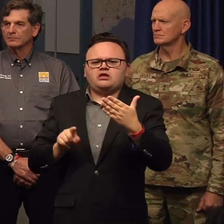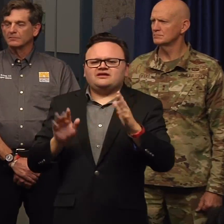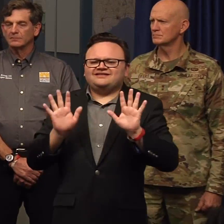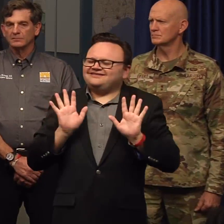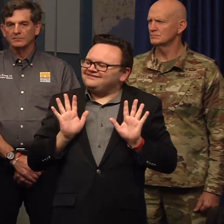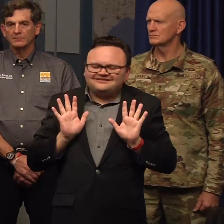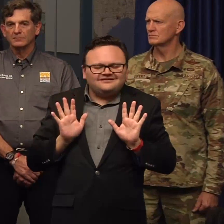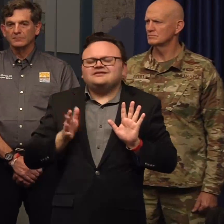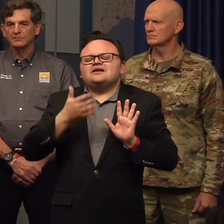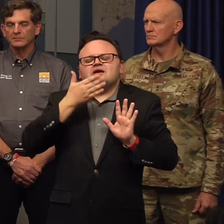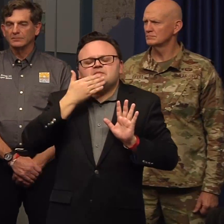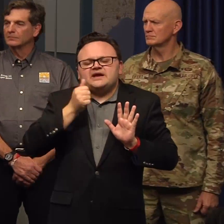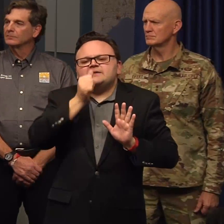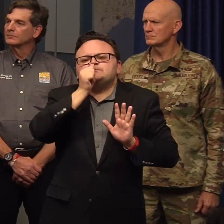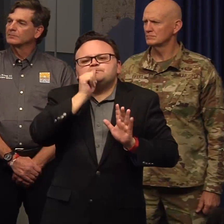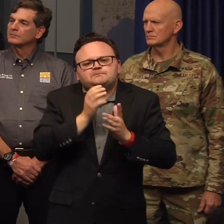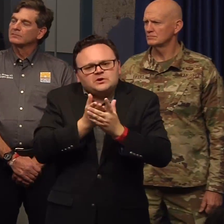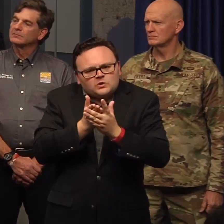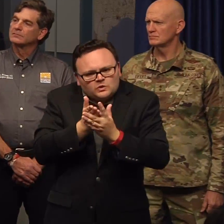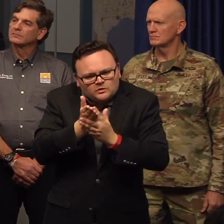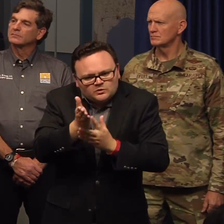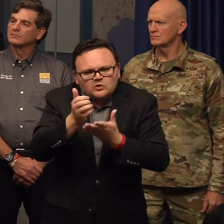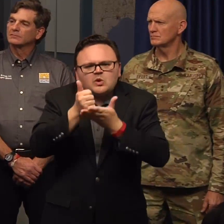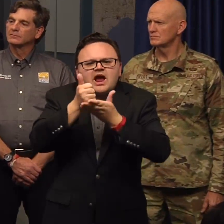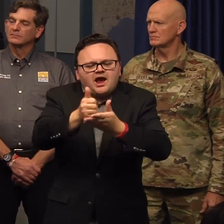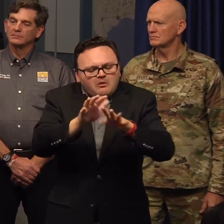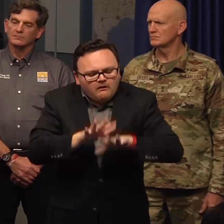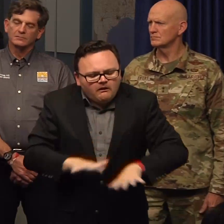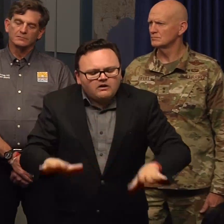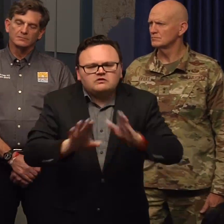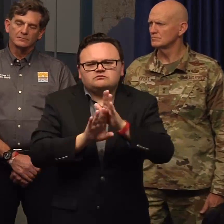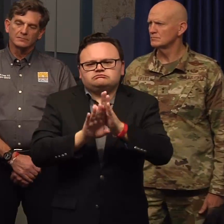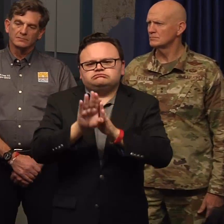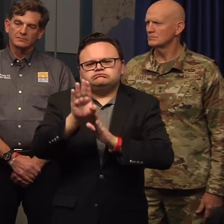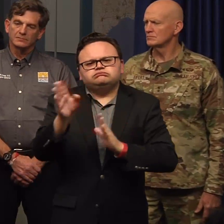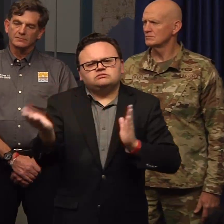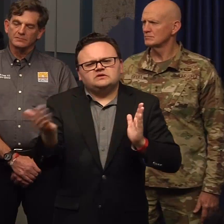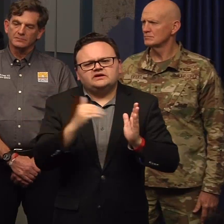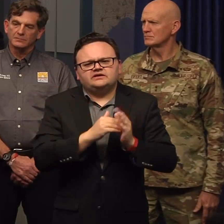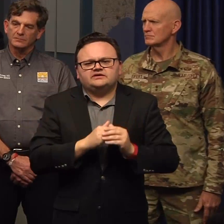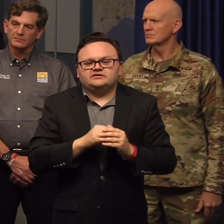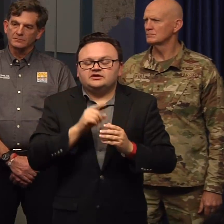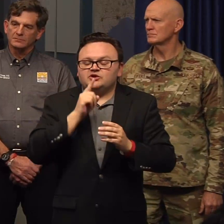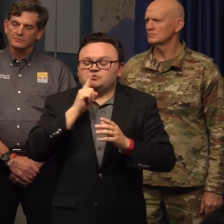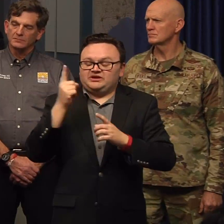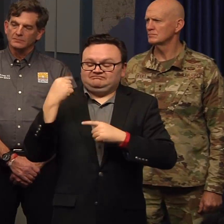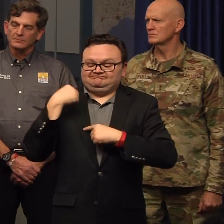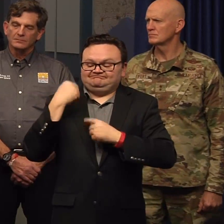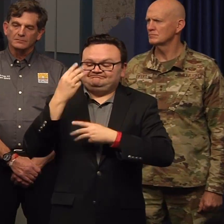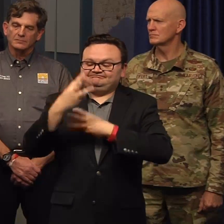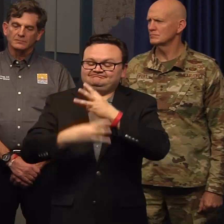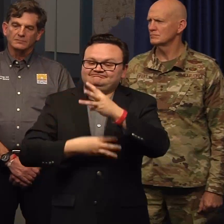PERSON, TO ME THAT'S VERY MUCH